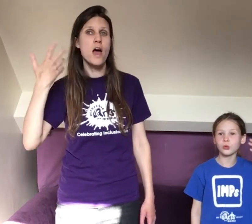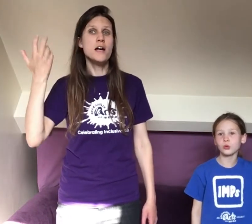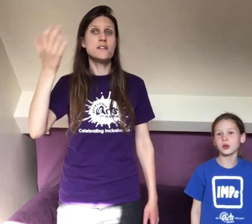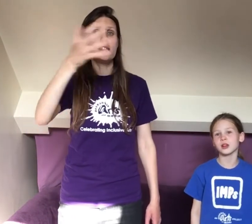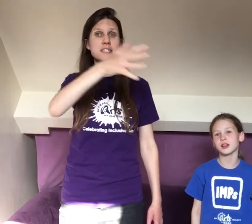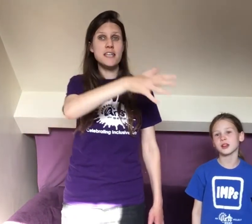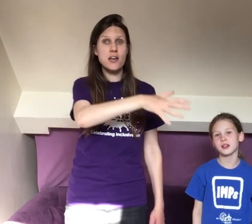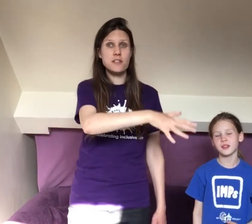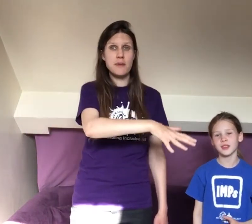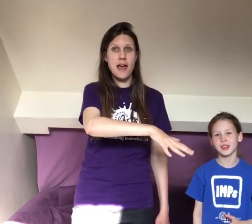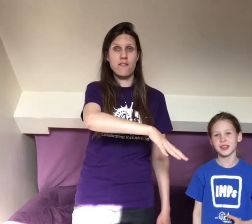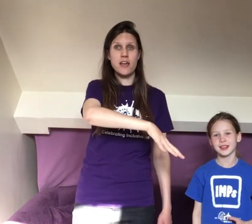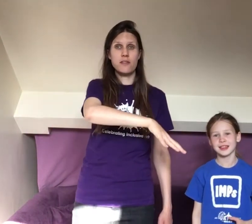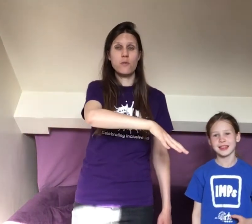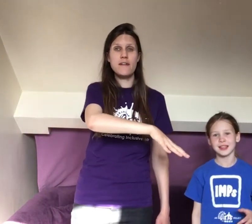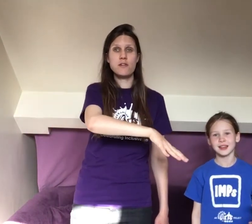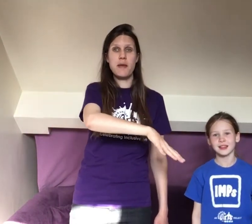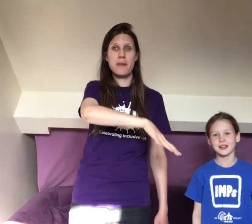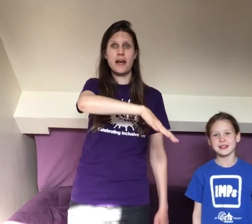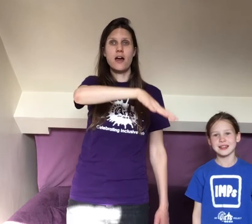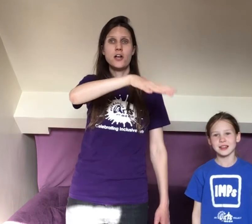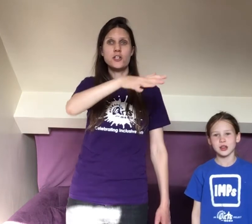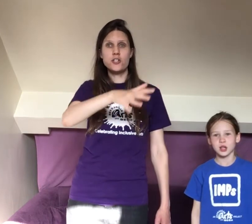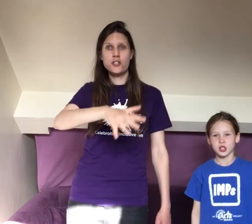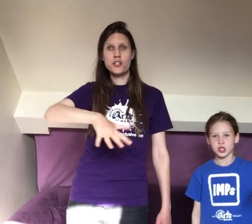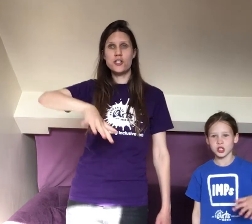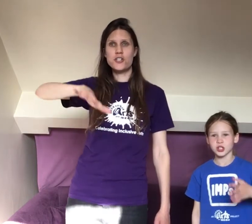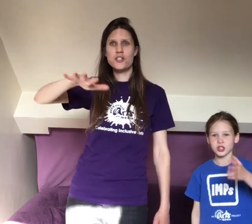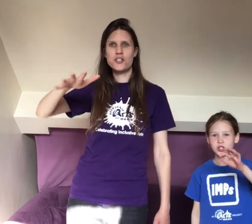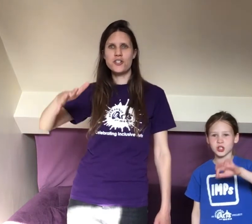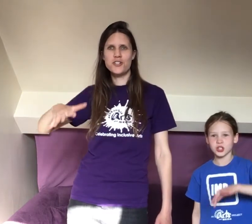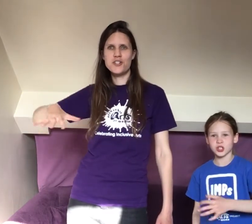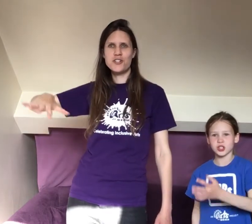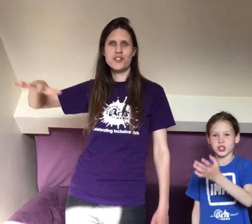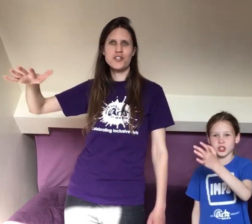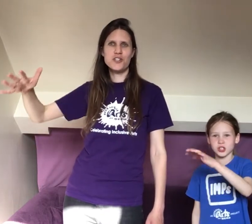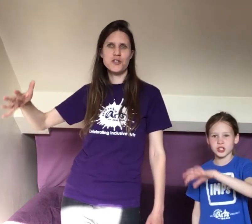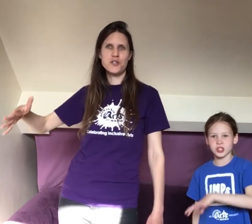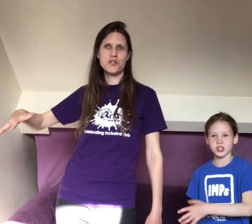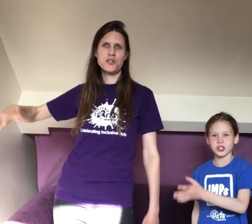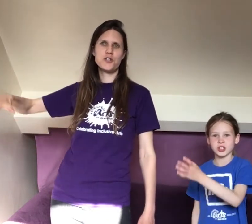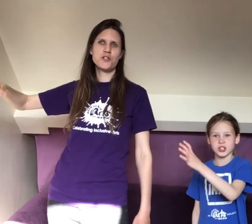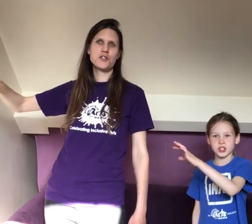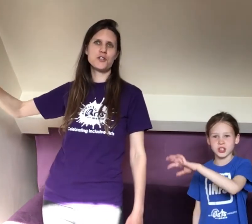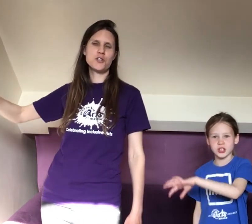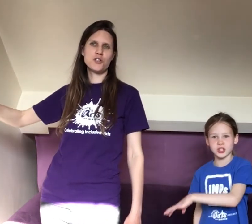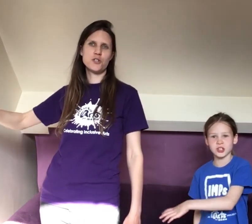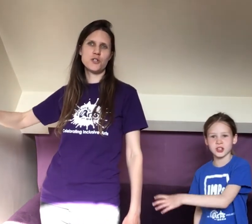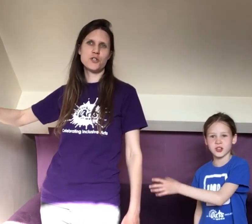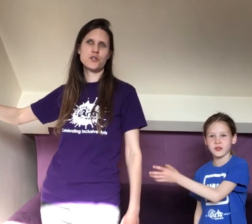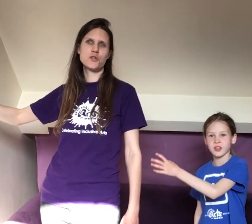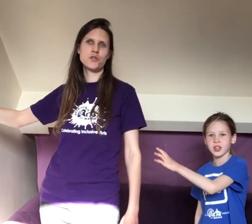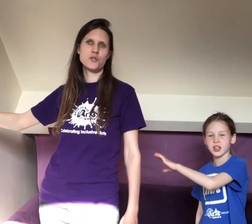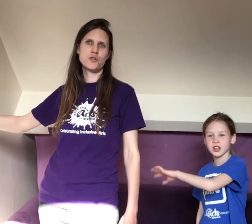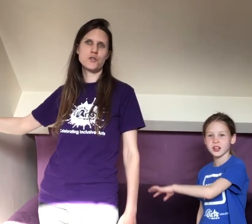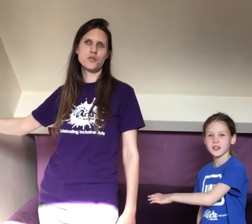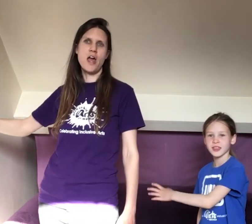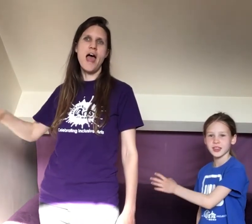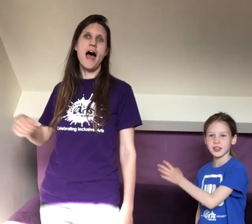So the sea goes a bit heavier – the waves are a bit bigger “SHHHH”.